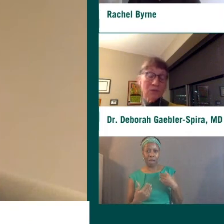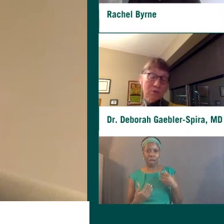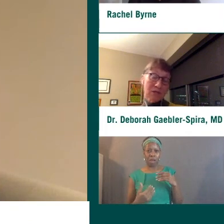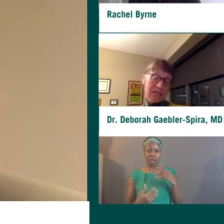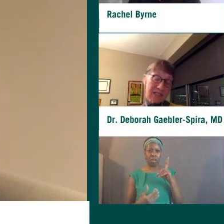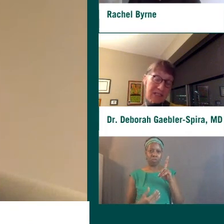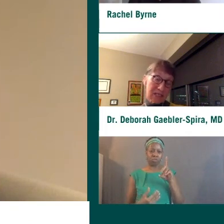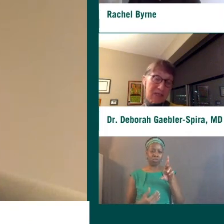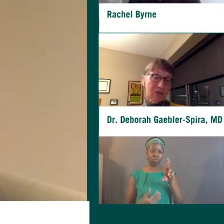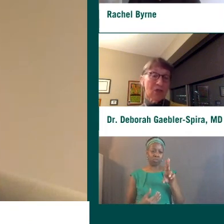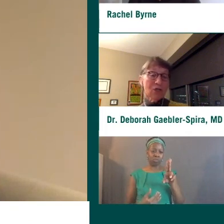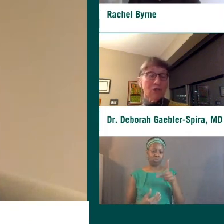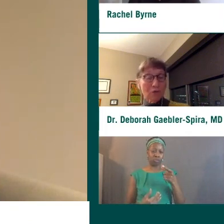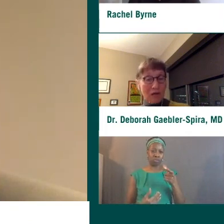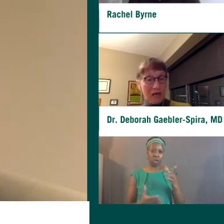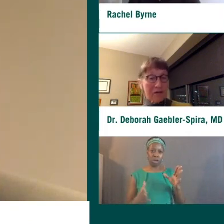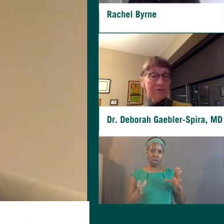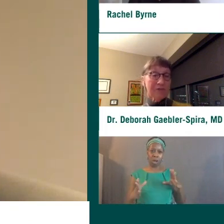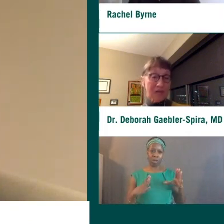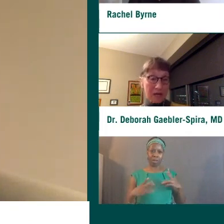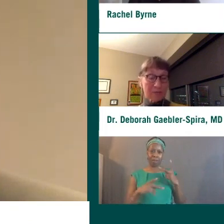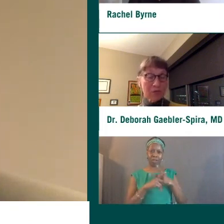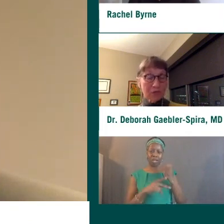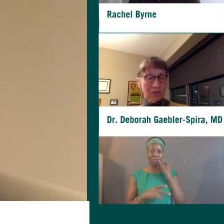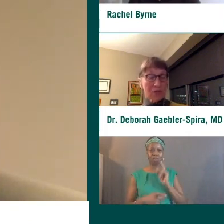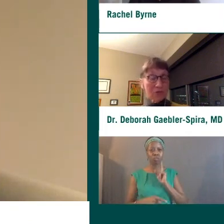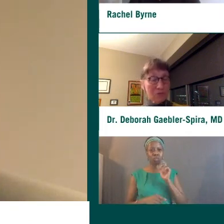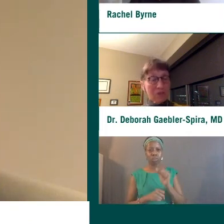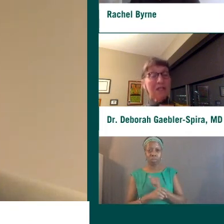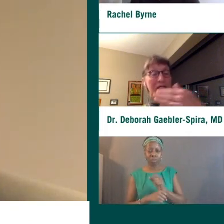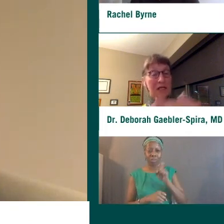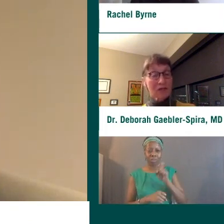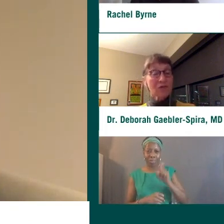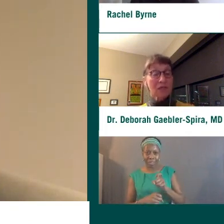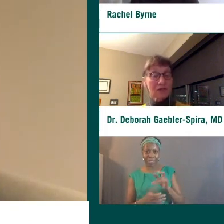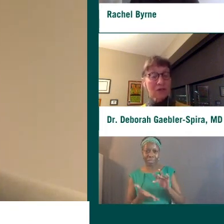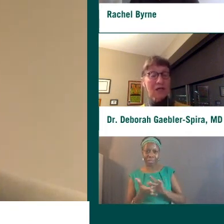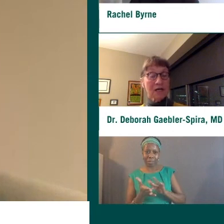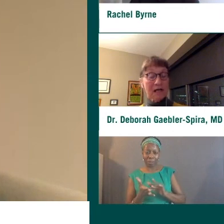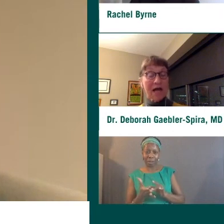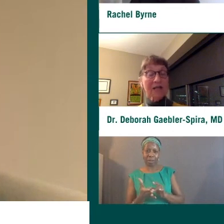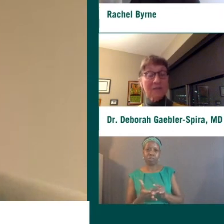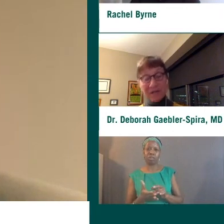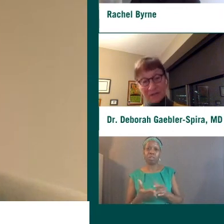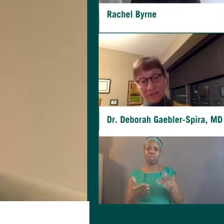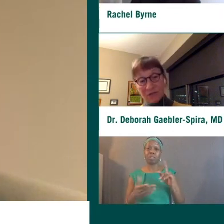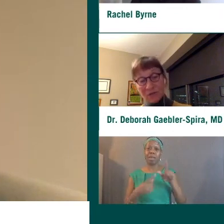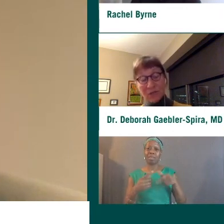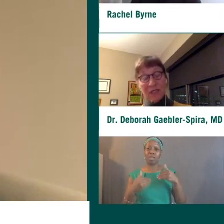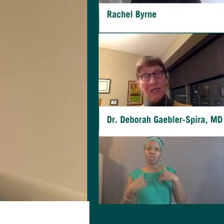So that you have the opportunity to re-engage then on the benefits.